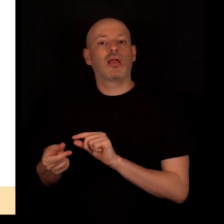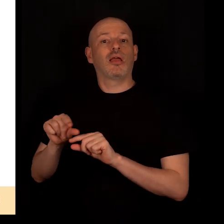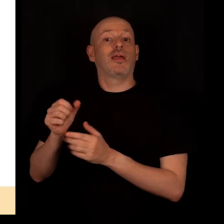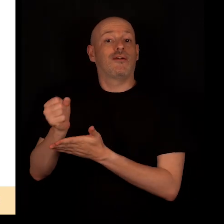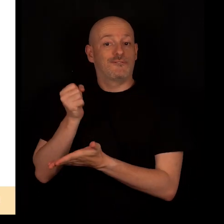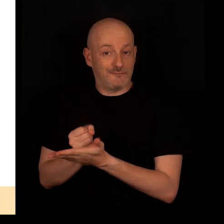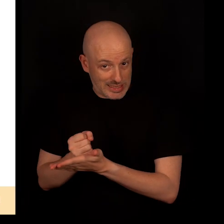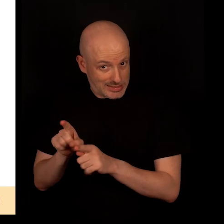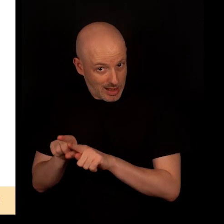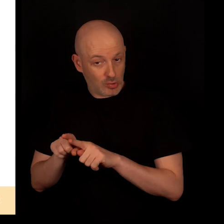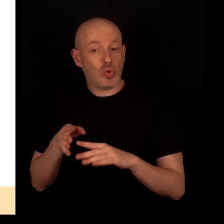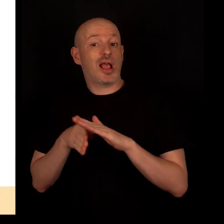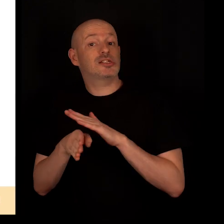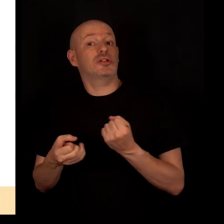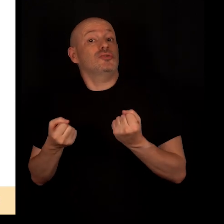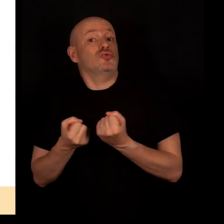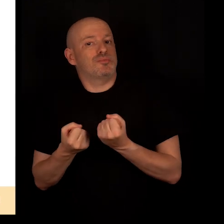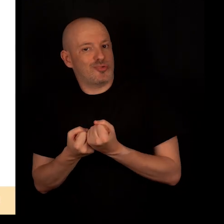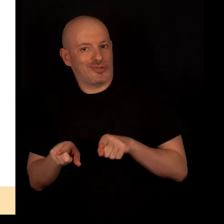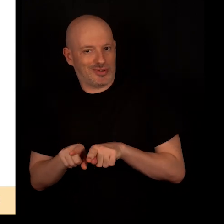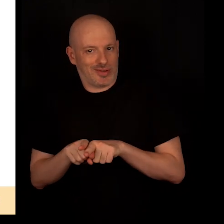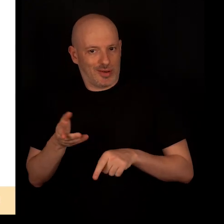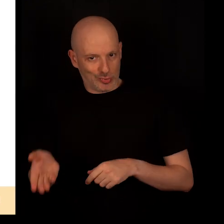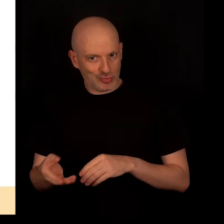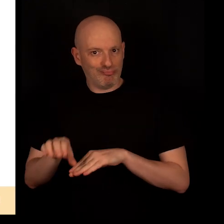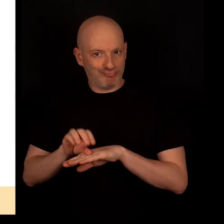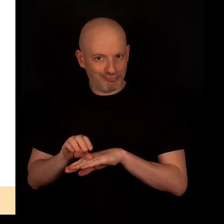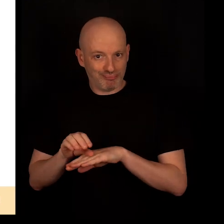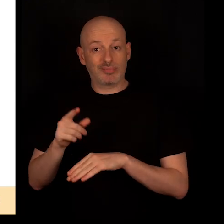She will have the visa top-up, and the accessibility support,